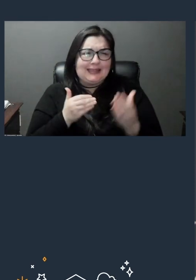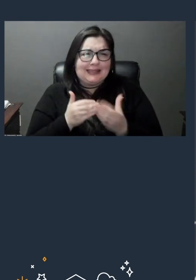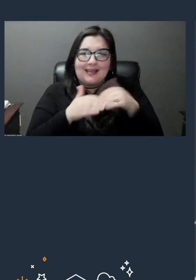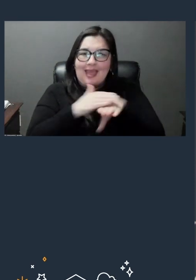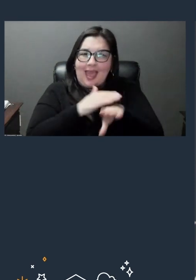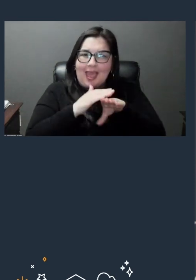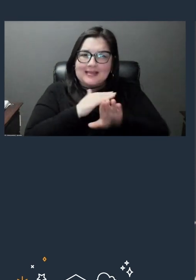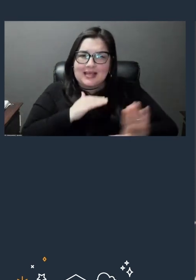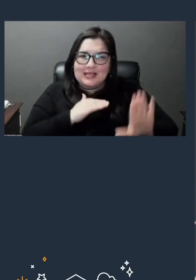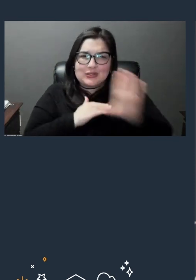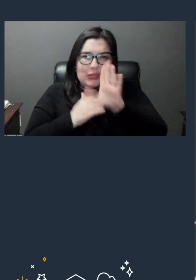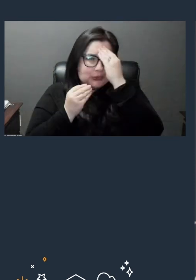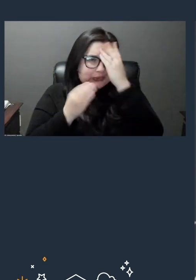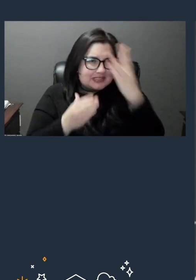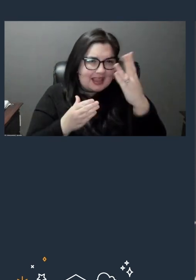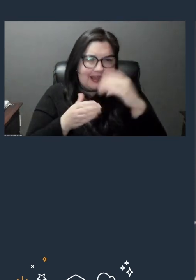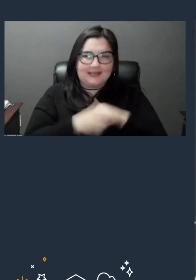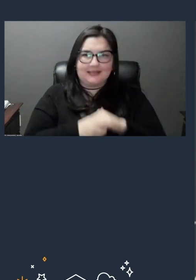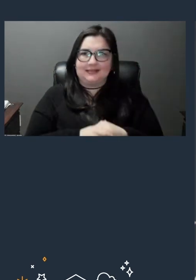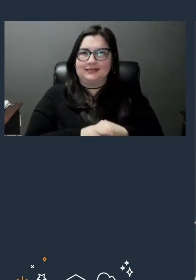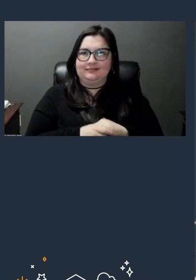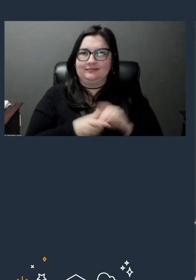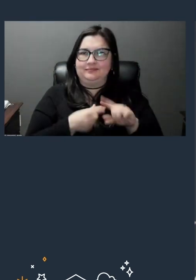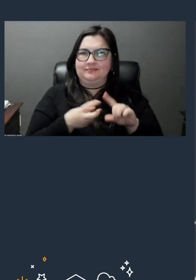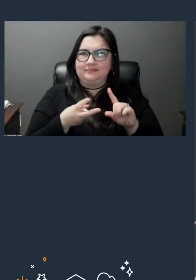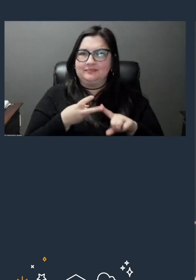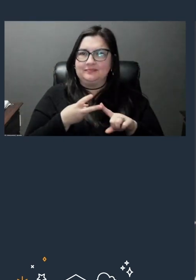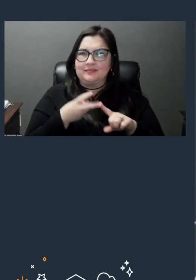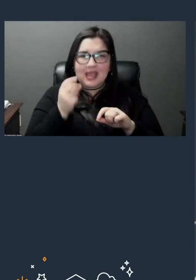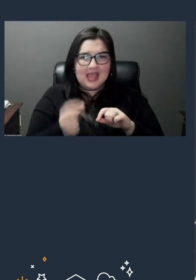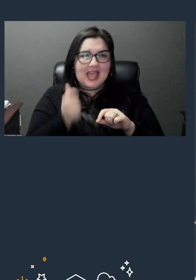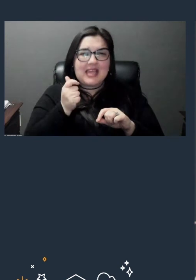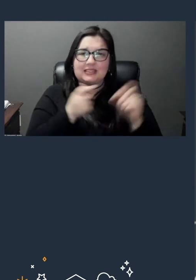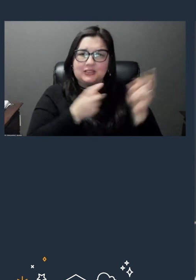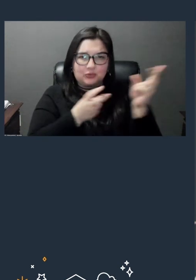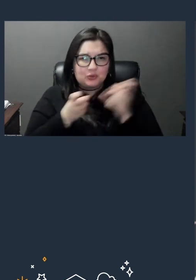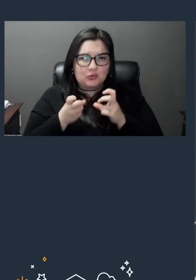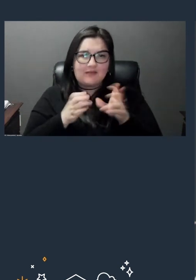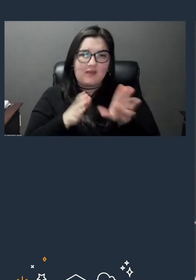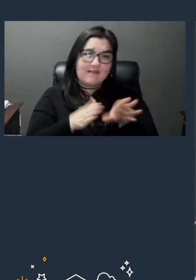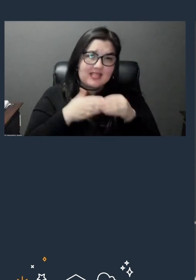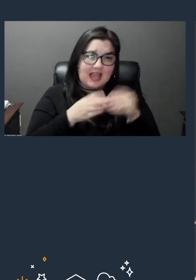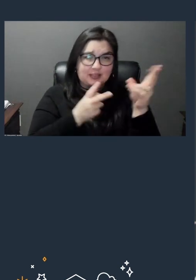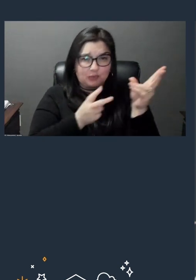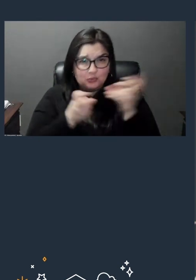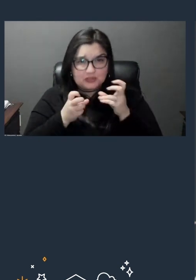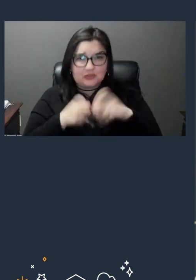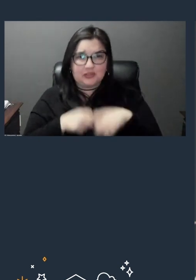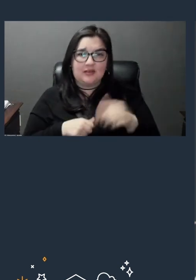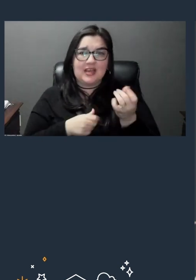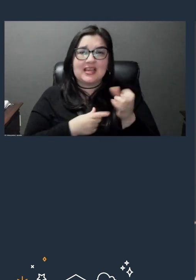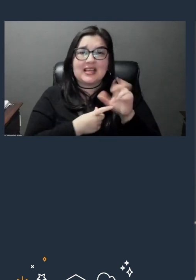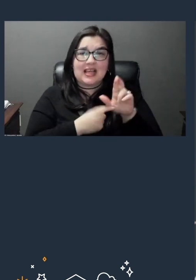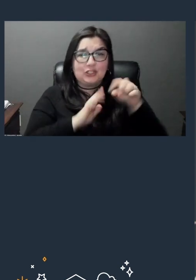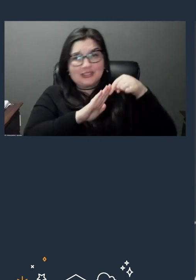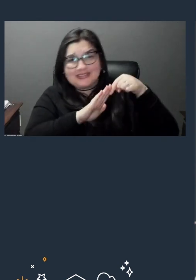whether it's in the instant retrieval, flexible retrieval, or Glacier Deep Archive storage class